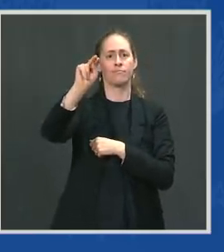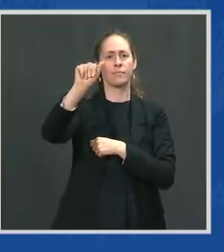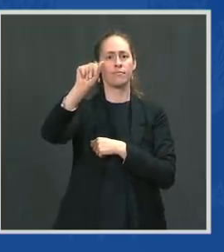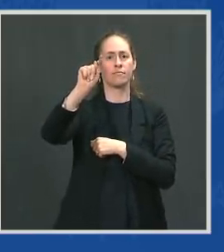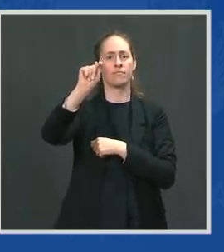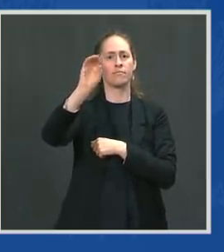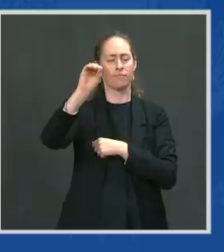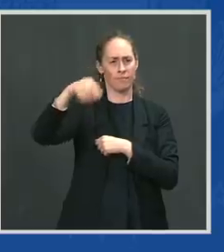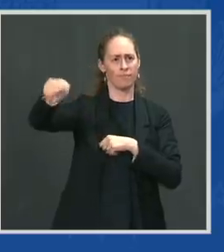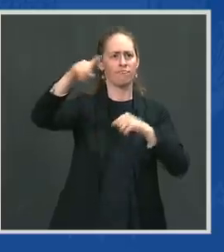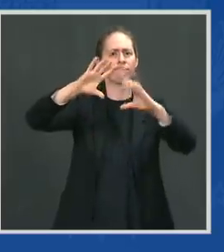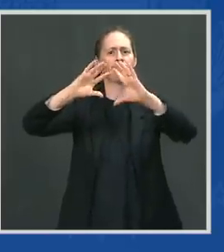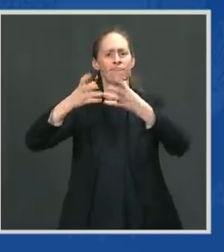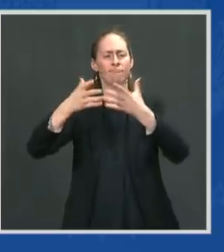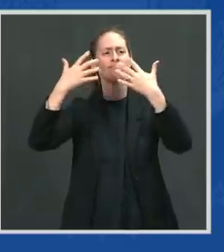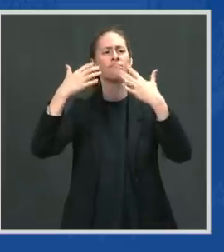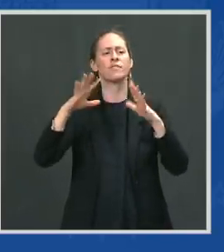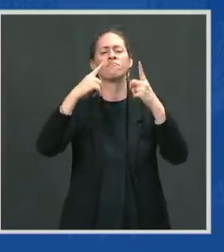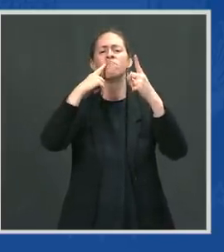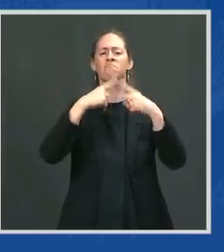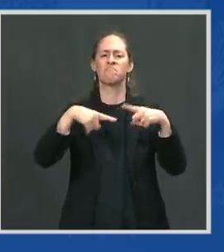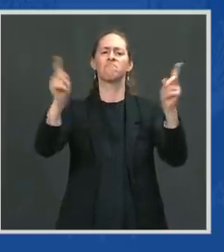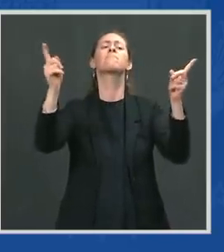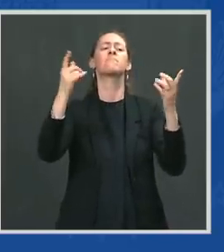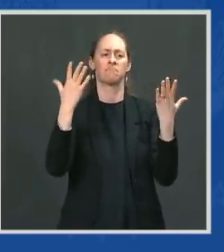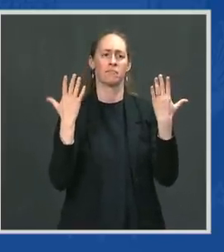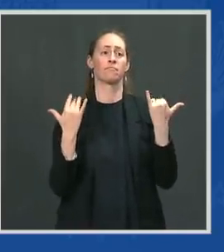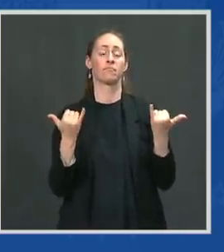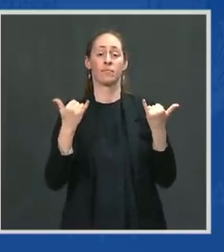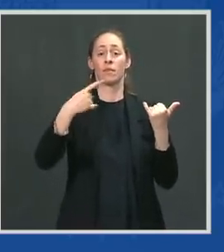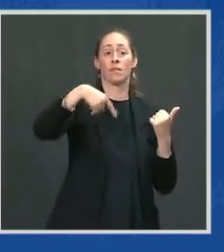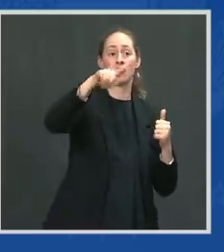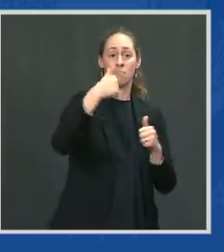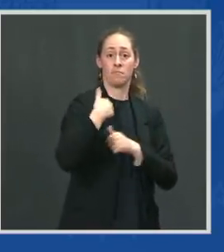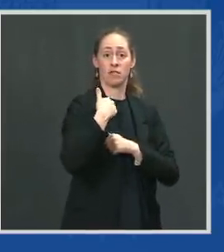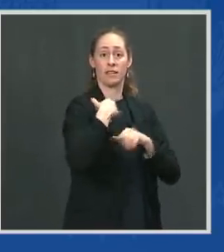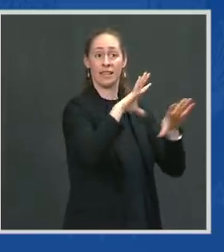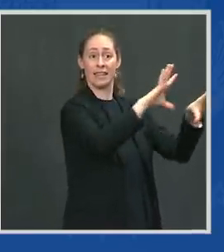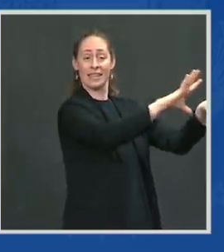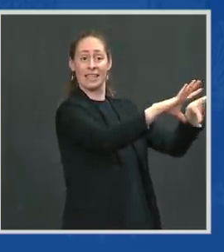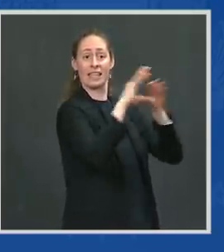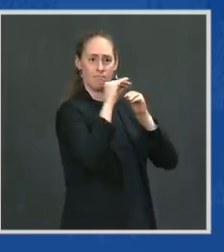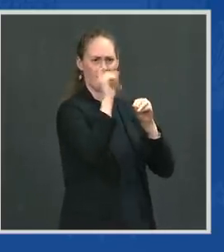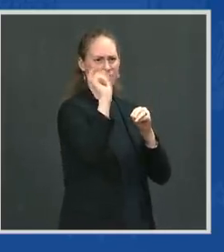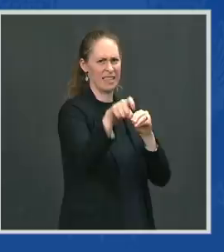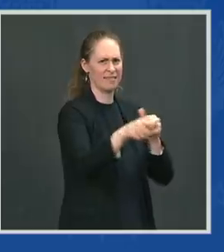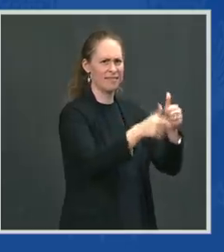have full responsibility for their country's security by the end of that year. That was seven years ago.